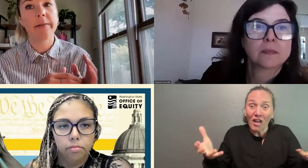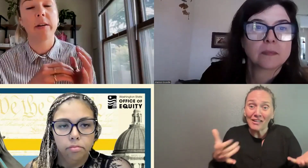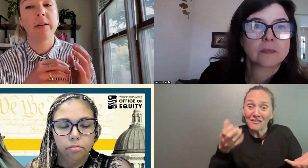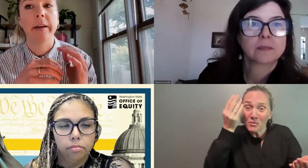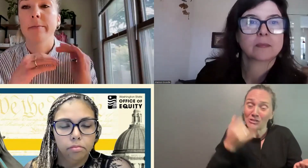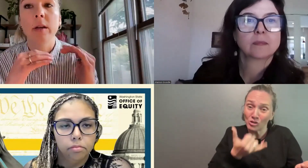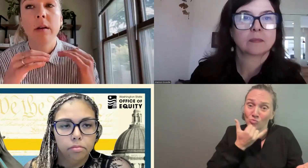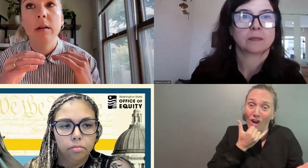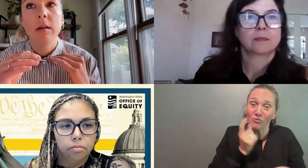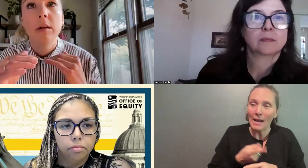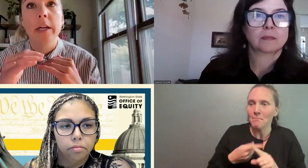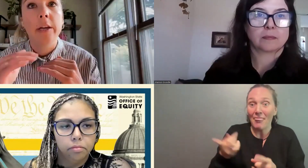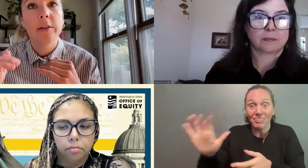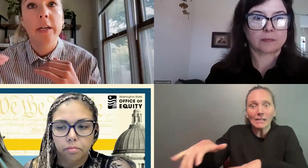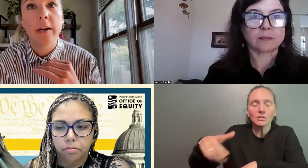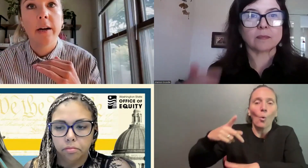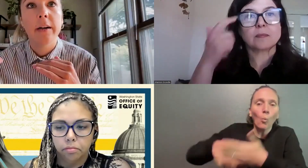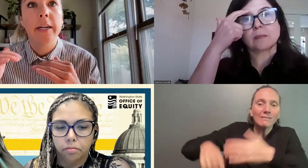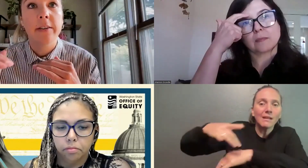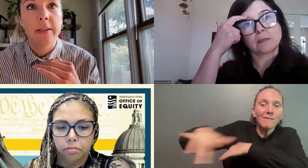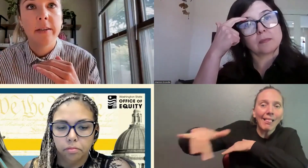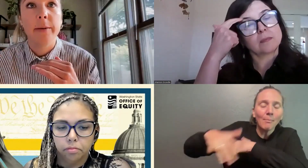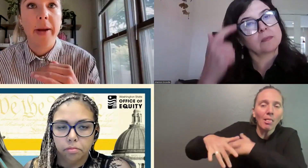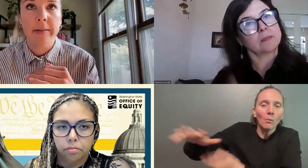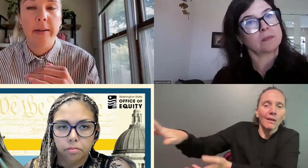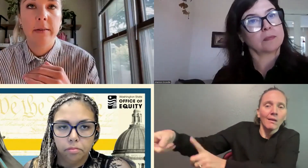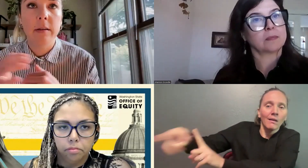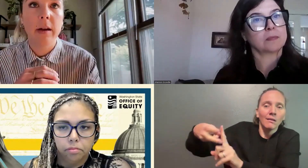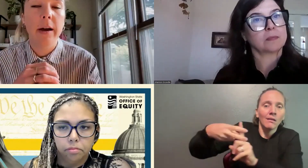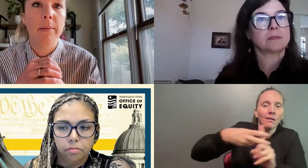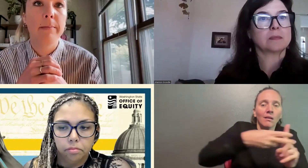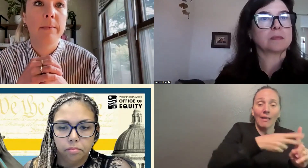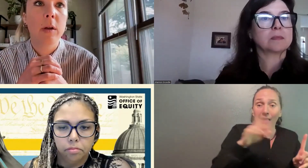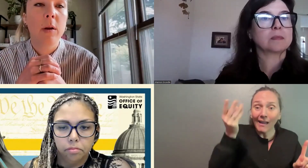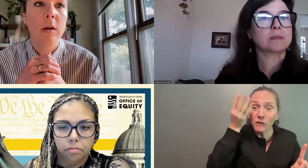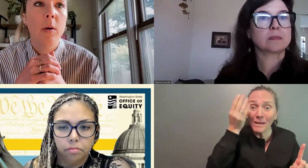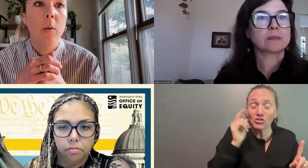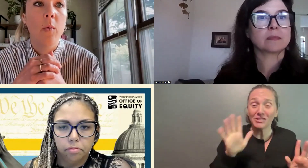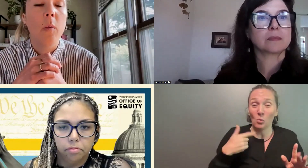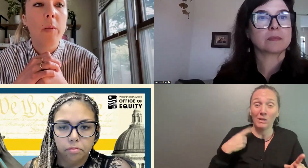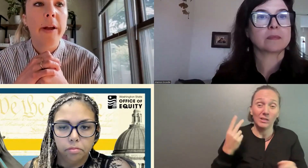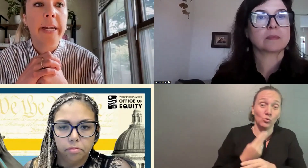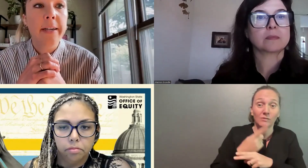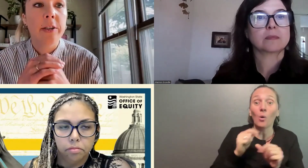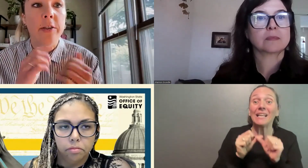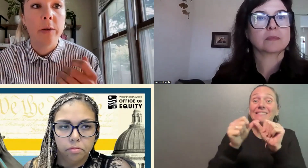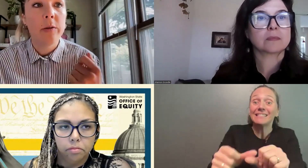on a year to year consistent basis. What we need to do to